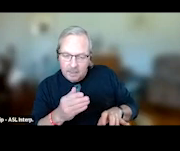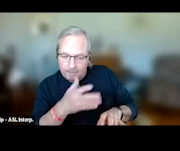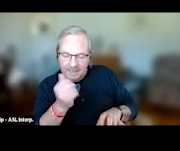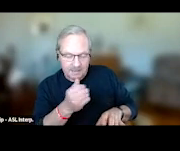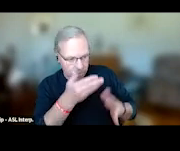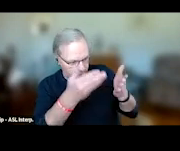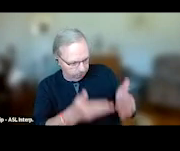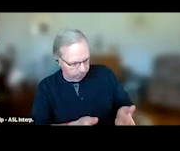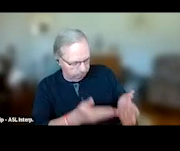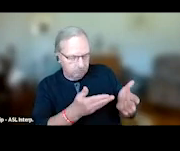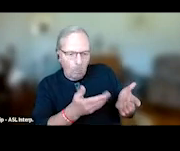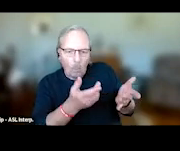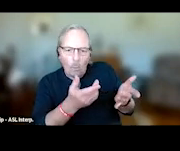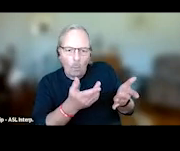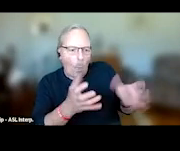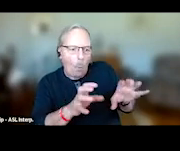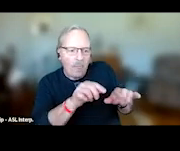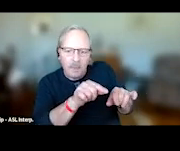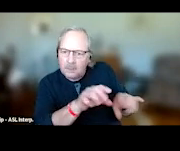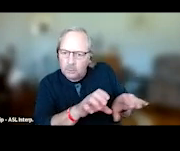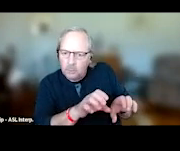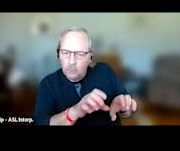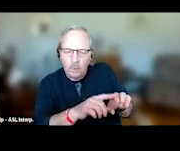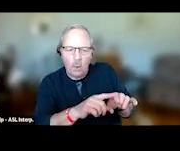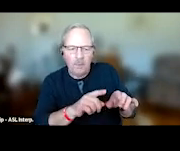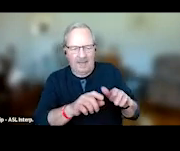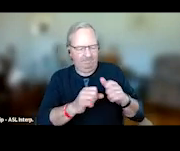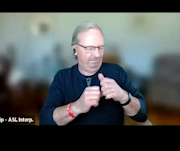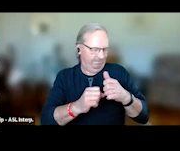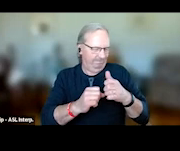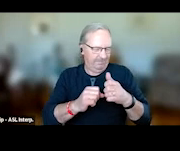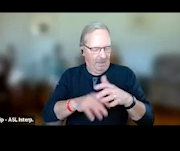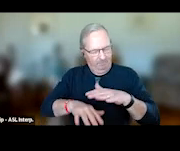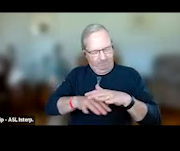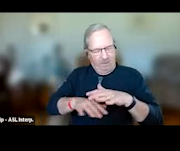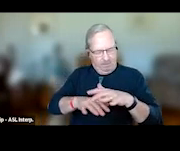and what they did. This is what we call the fundamental attribution error and it's a mistaken thinking.